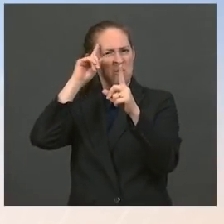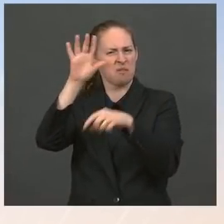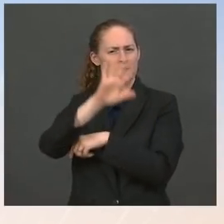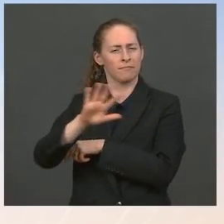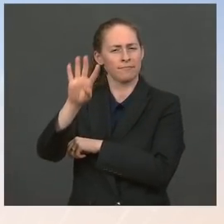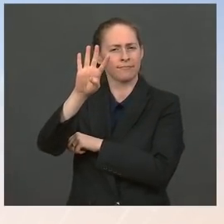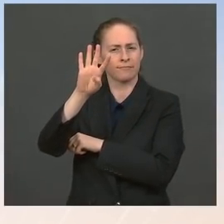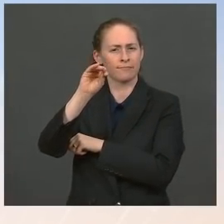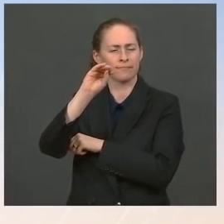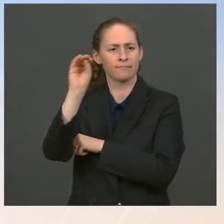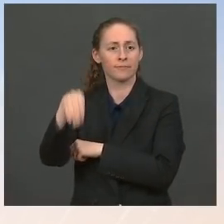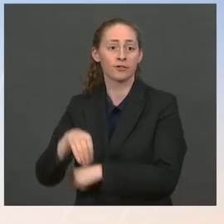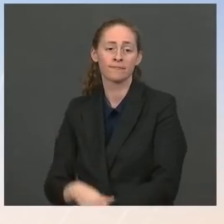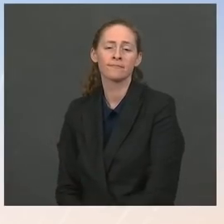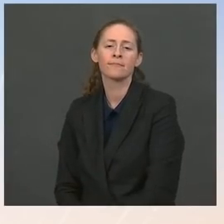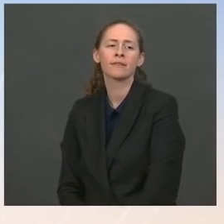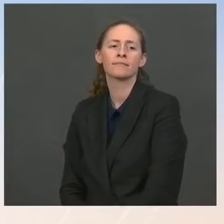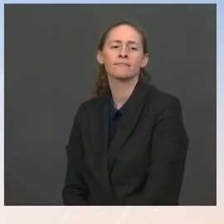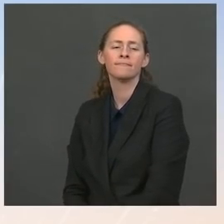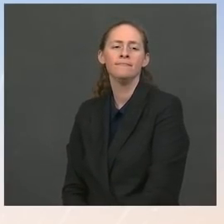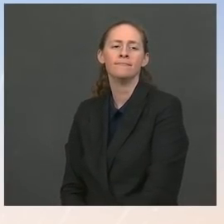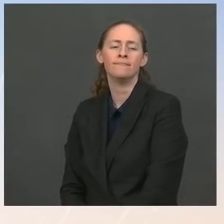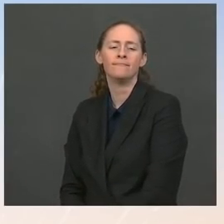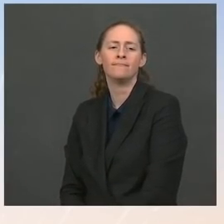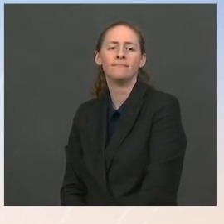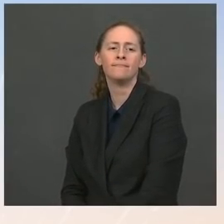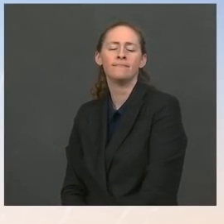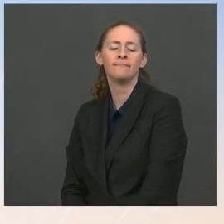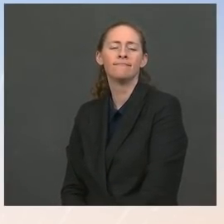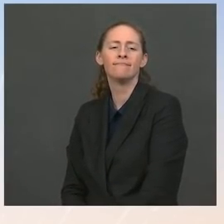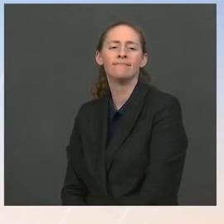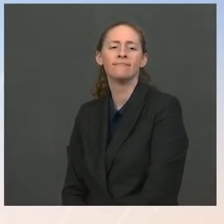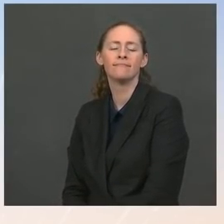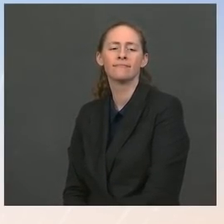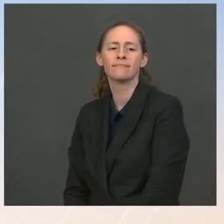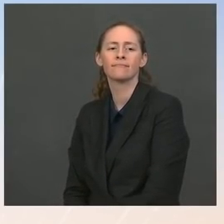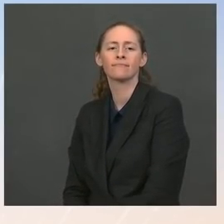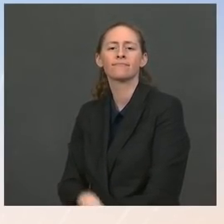since that's an administration-wide initiative, but we know that we've got to build our own internal,